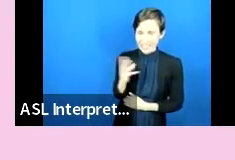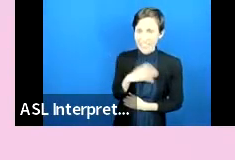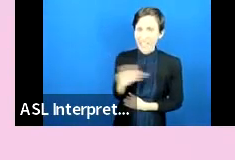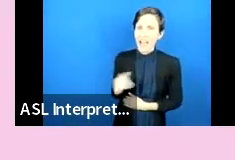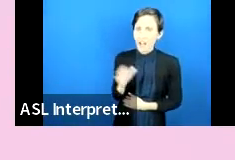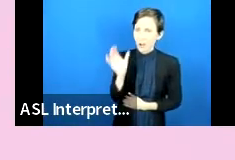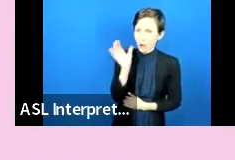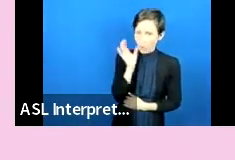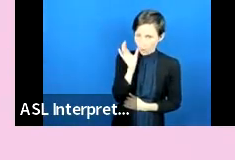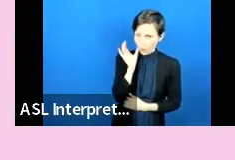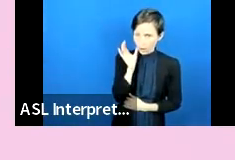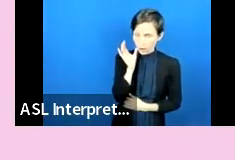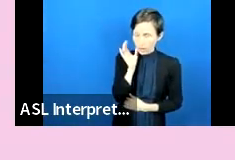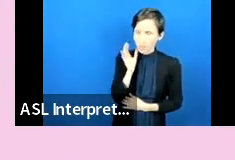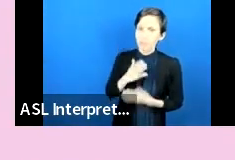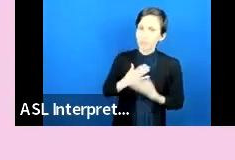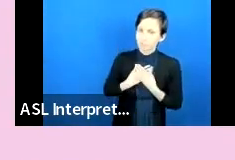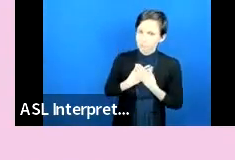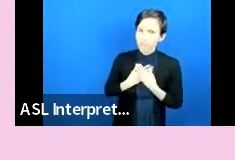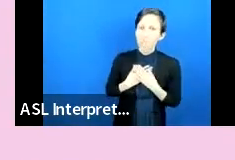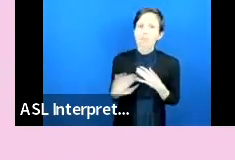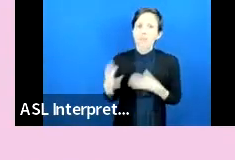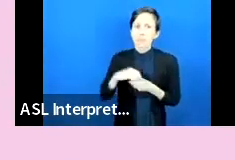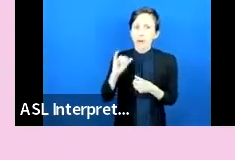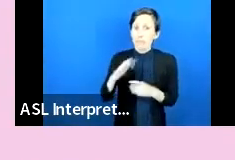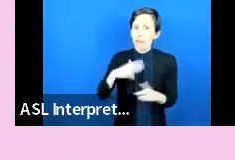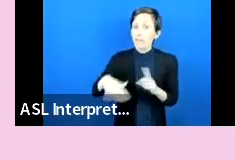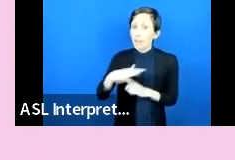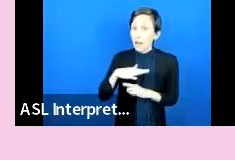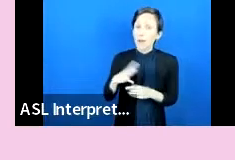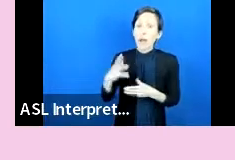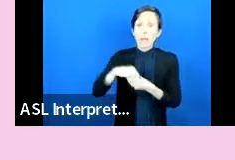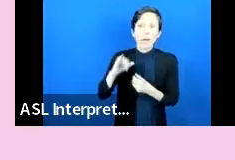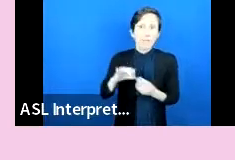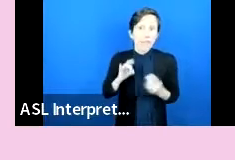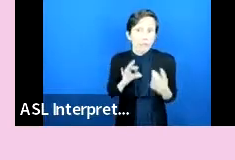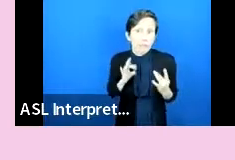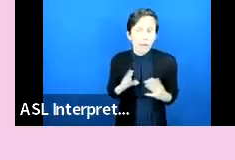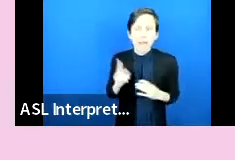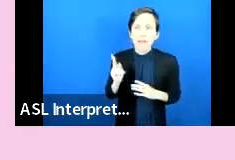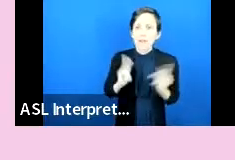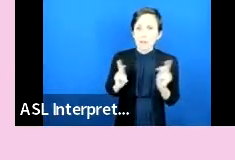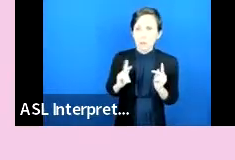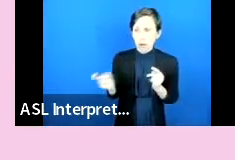And as part of that environment and, and part of that feedback, people are asking for more.